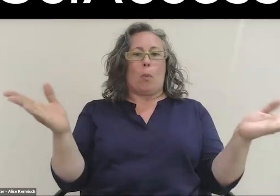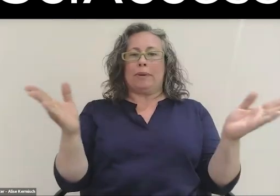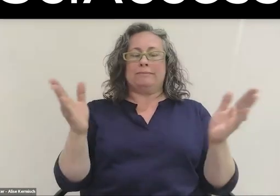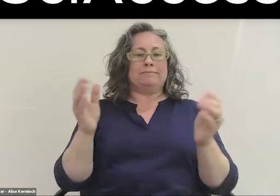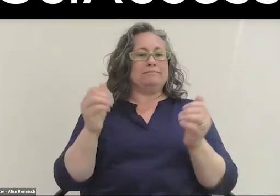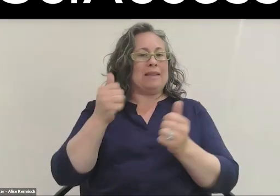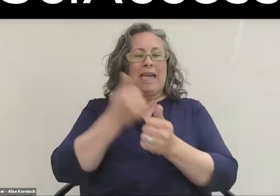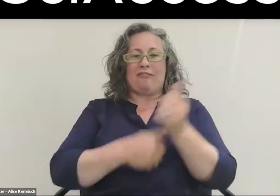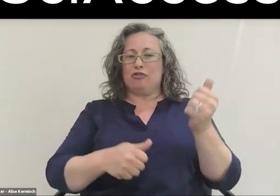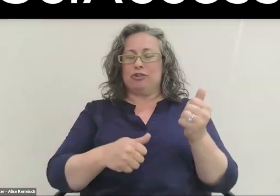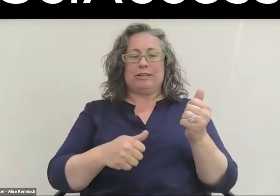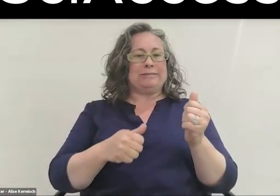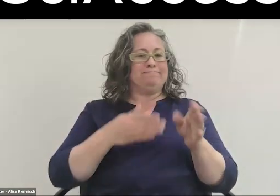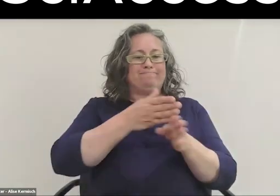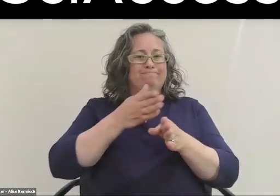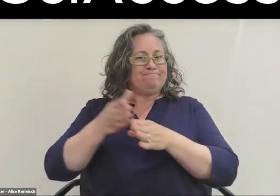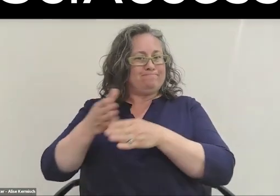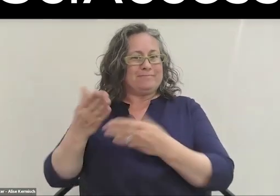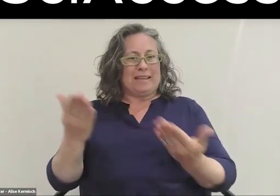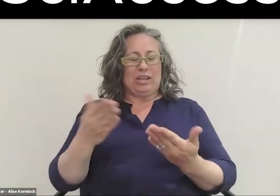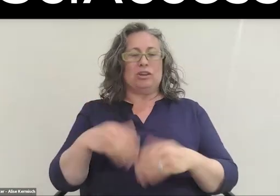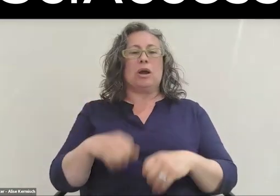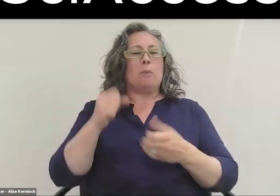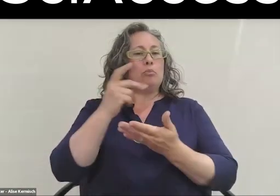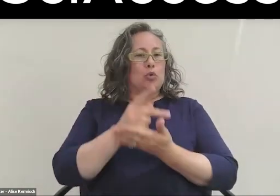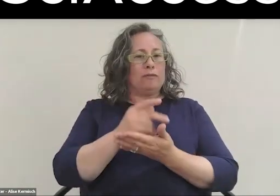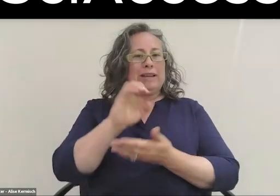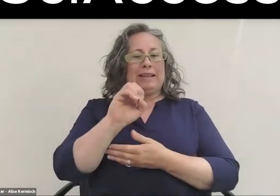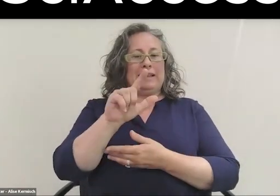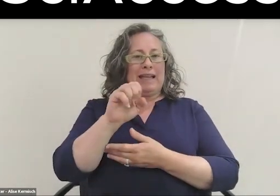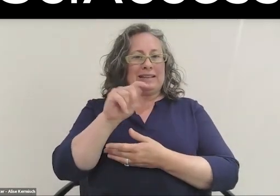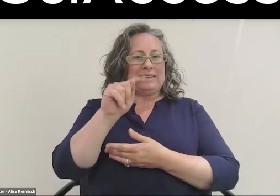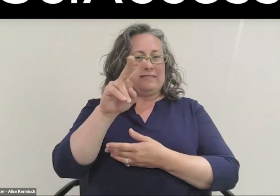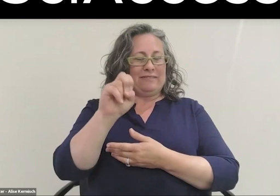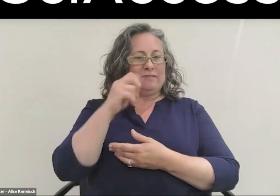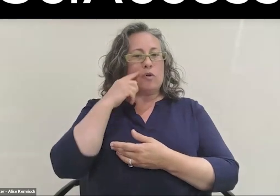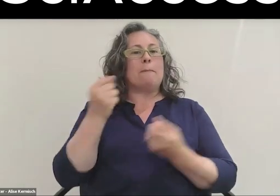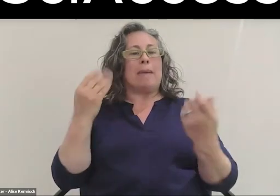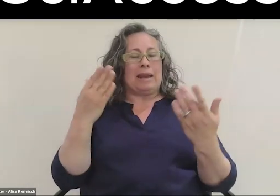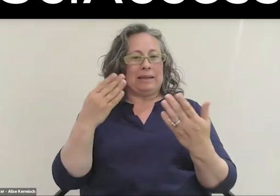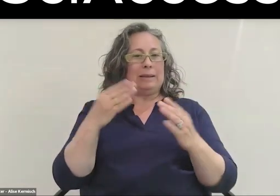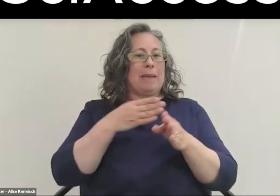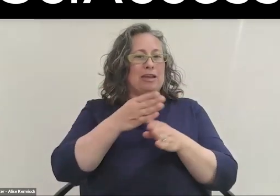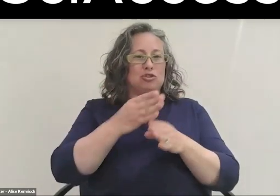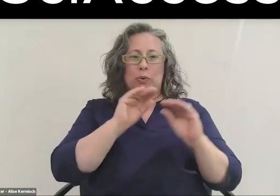and year at Stanford. It's approved and approved elective for many majors. There's no background in engineering